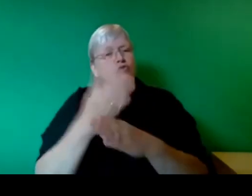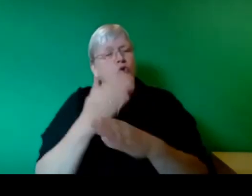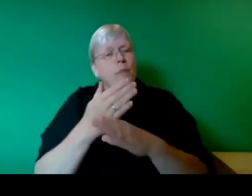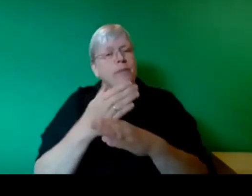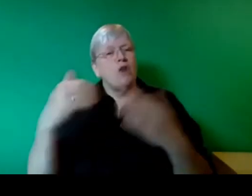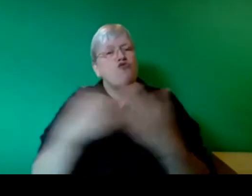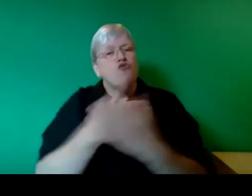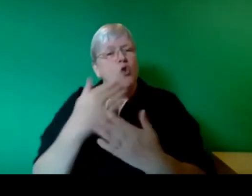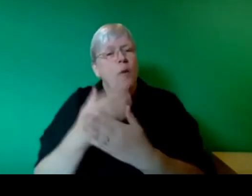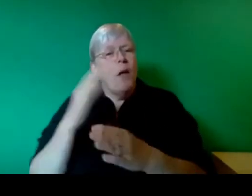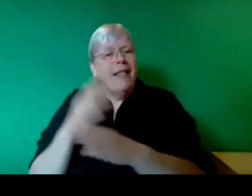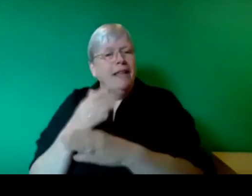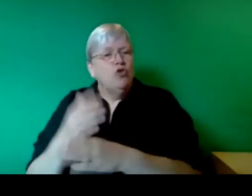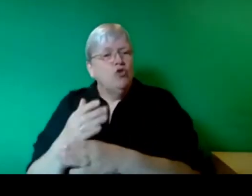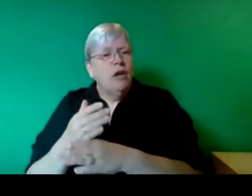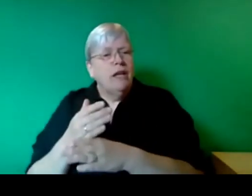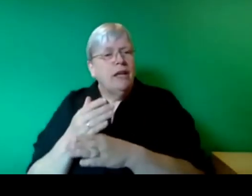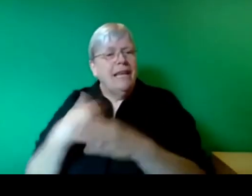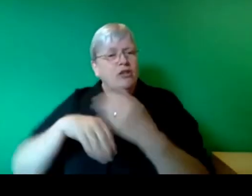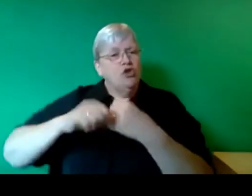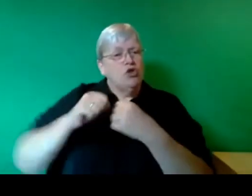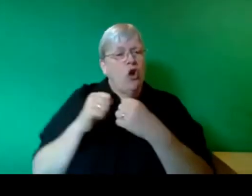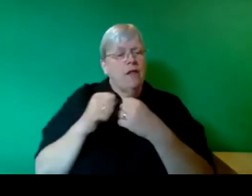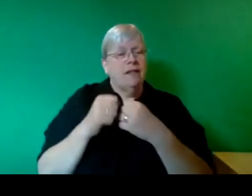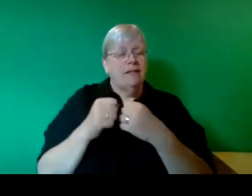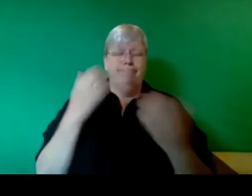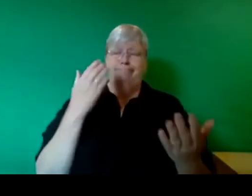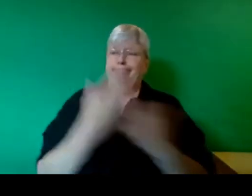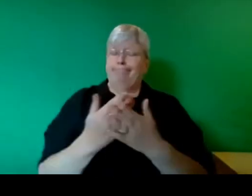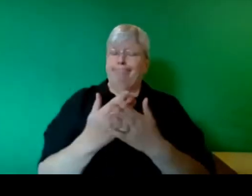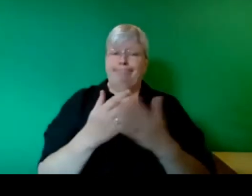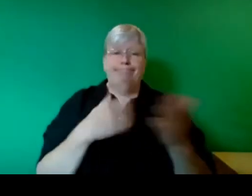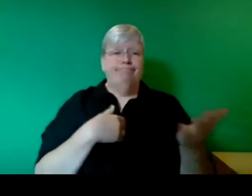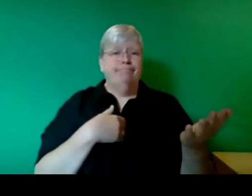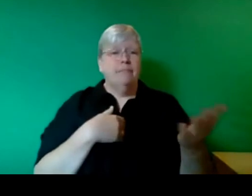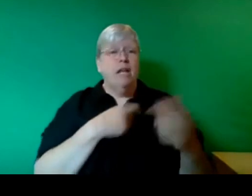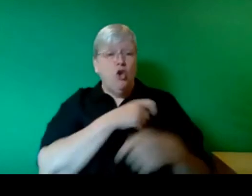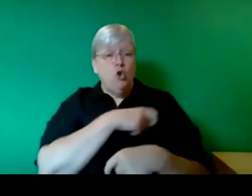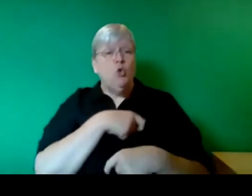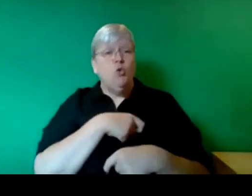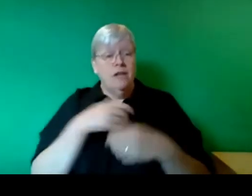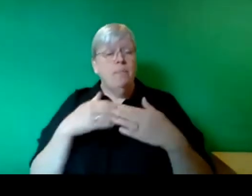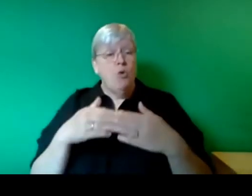So it's clear that across the trade union movement there is a growing awareness and commitment to